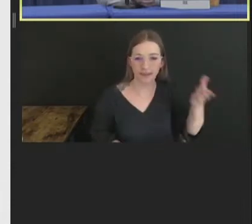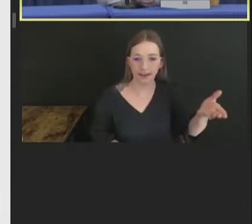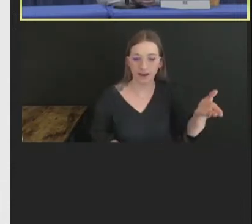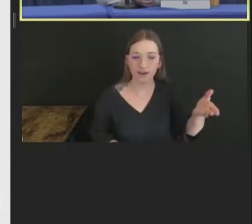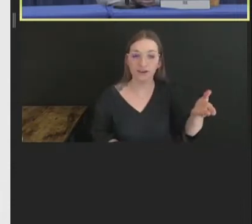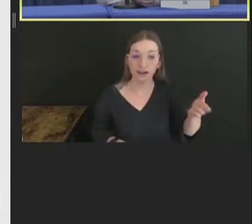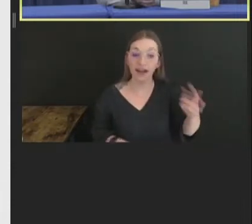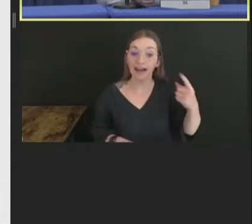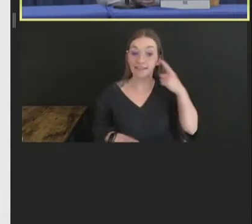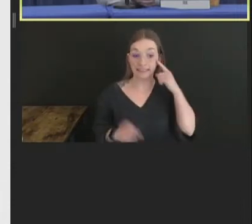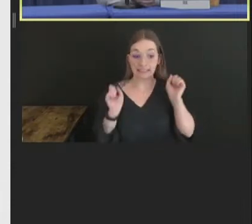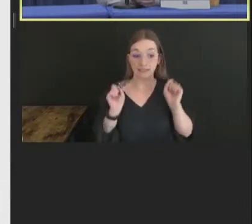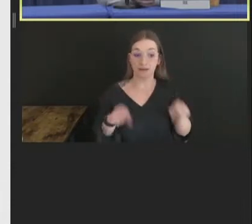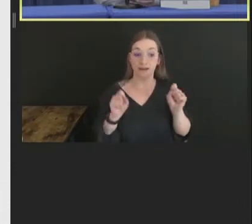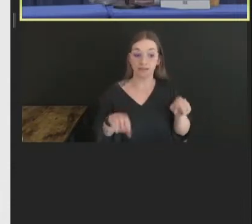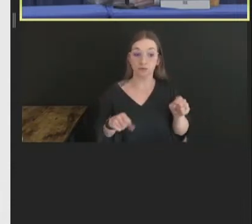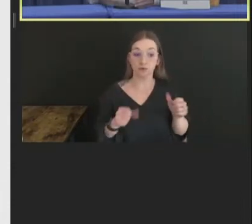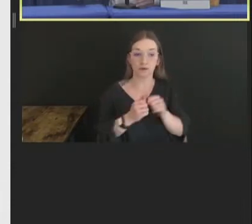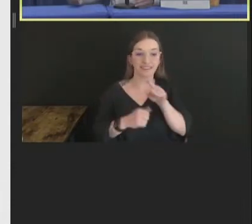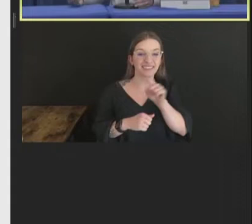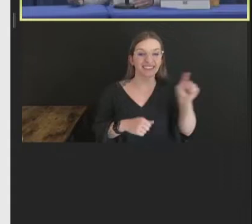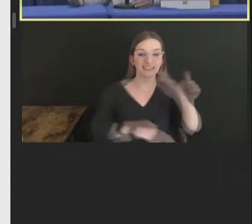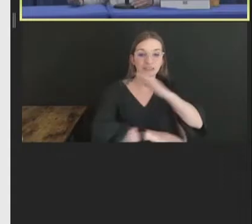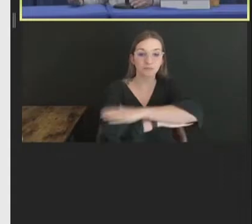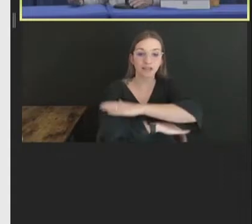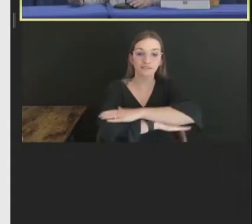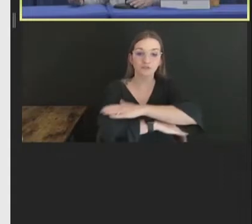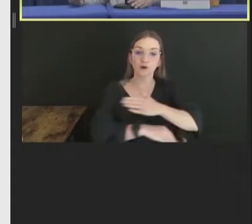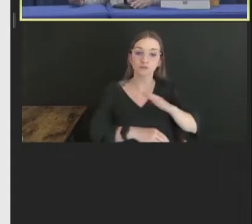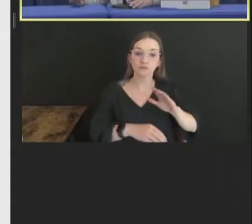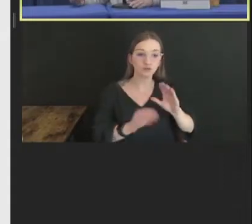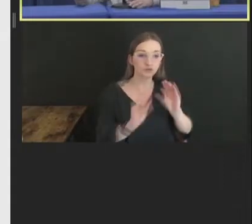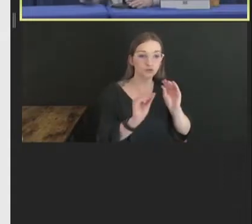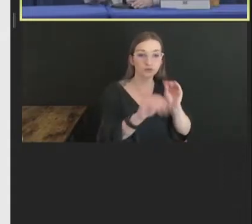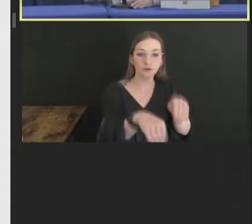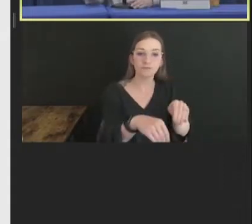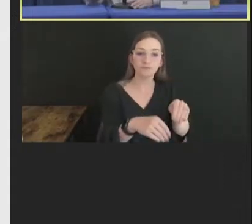long-term responses than we can with, let's say, the influenza vaccine, simply by the